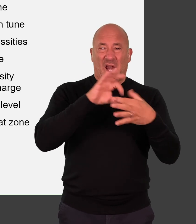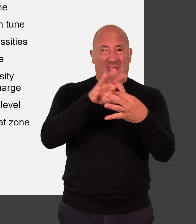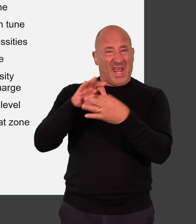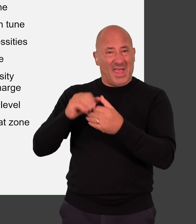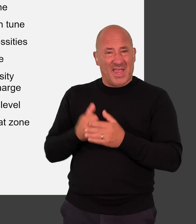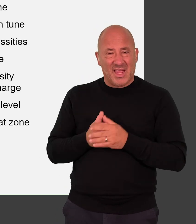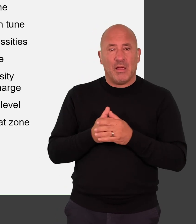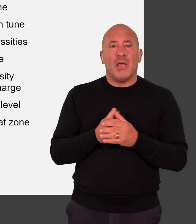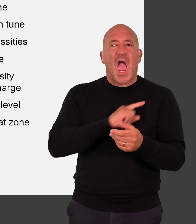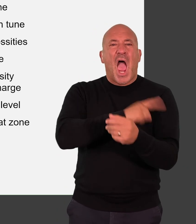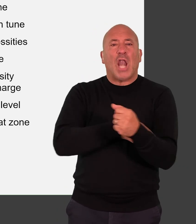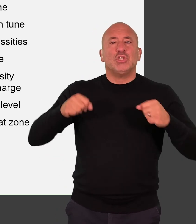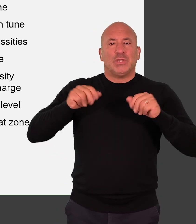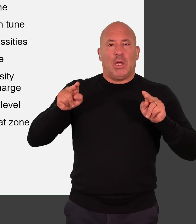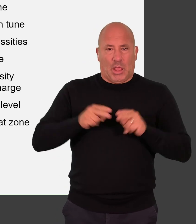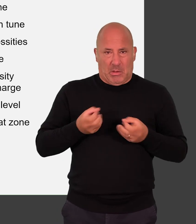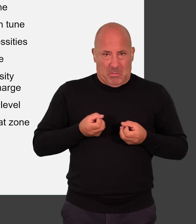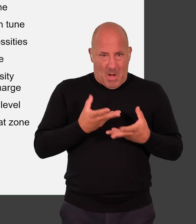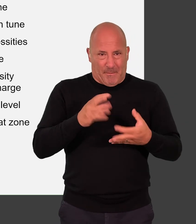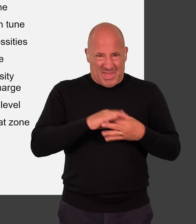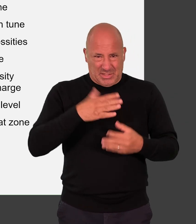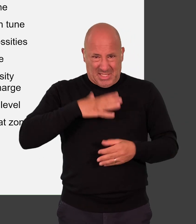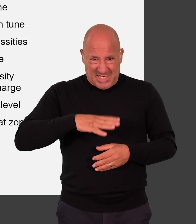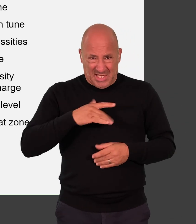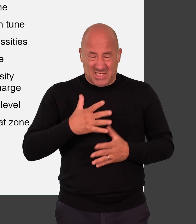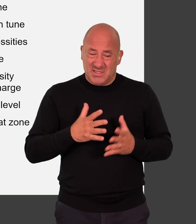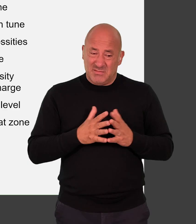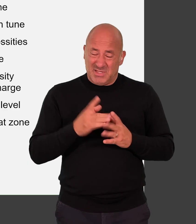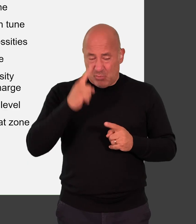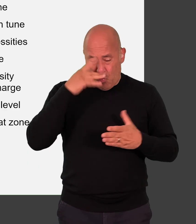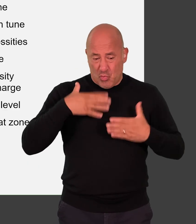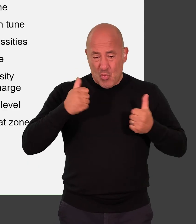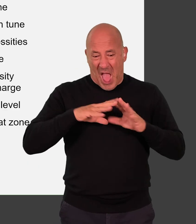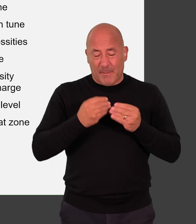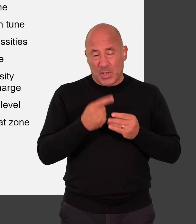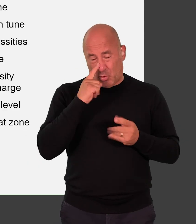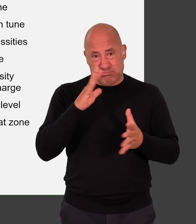Low energy spend on necessities may damage the person’s well-being.